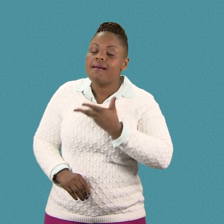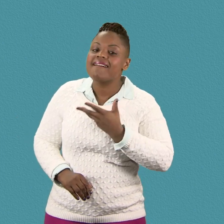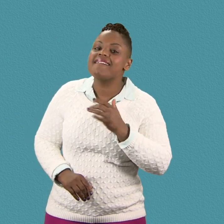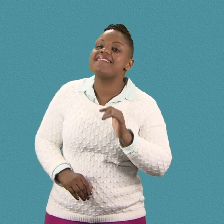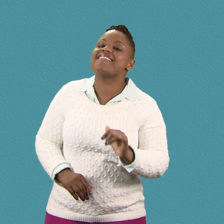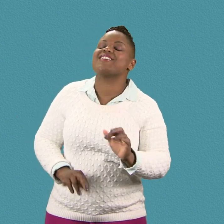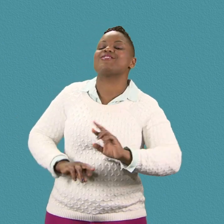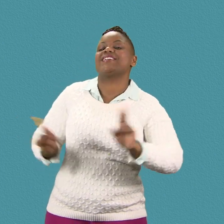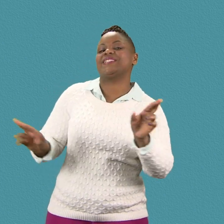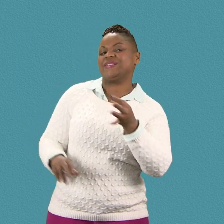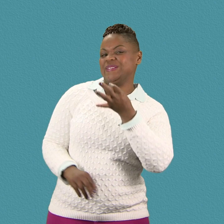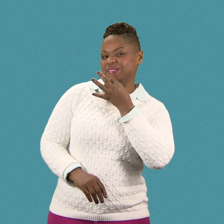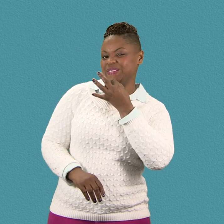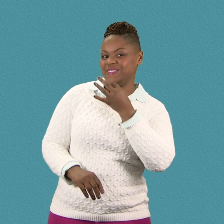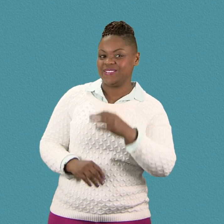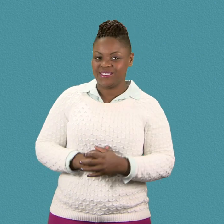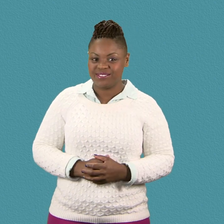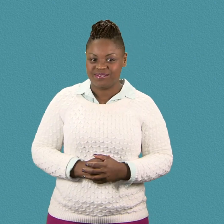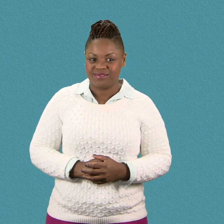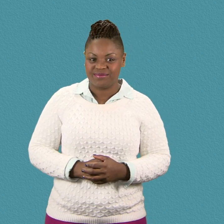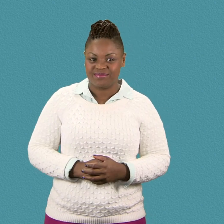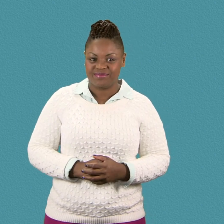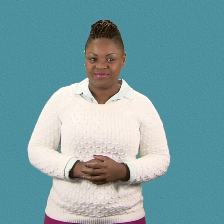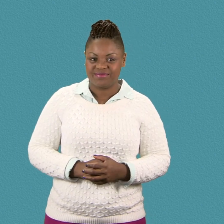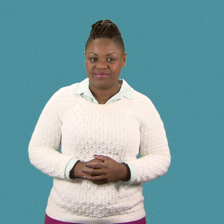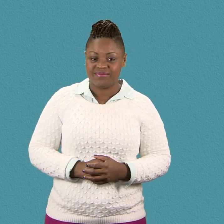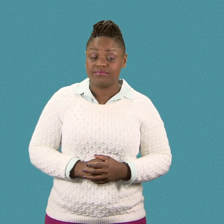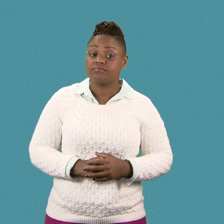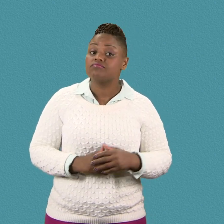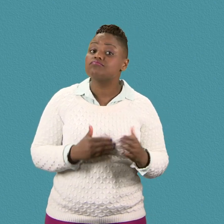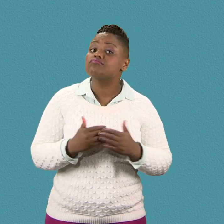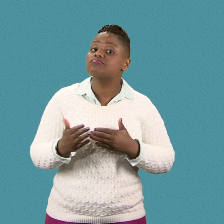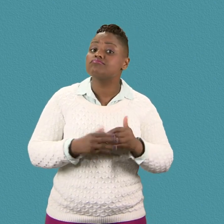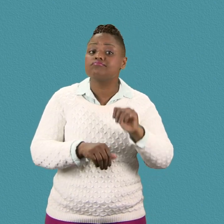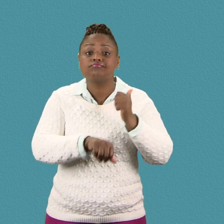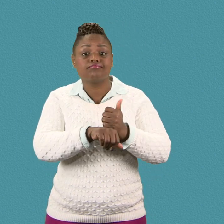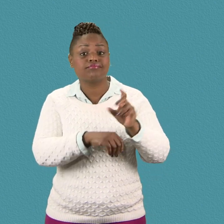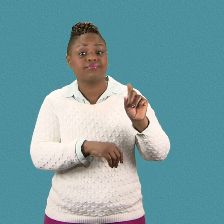This will be your signal that you will soon need to take action.